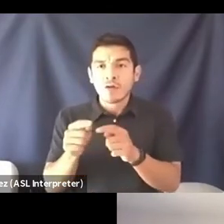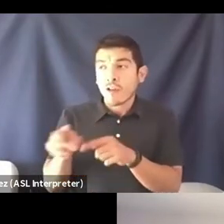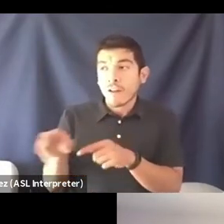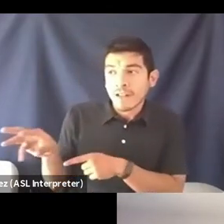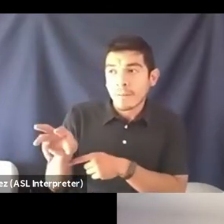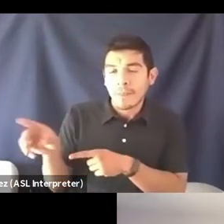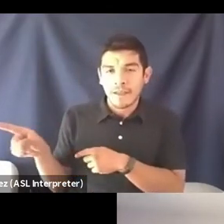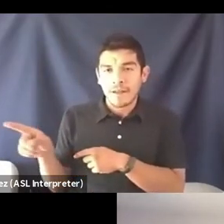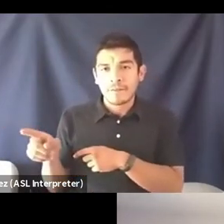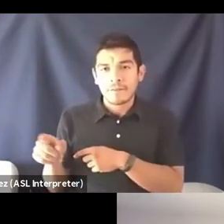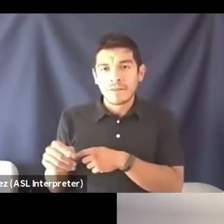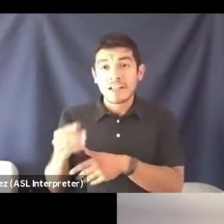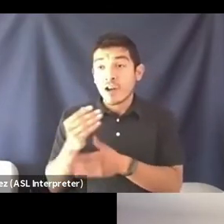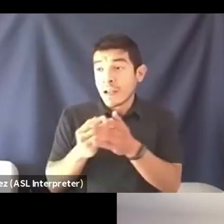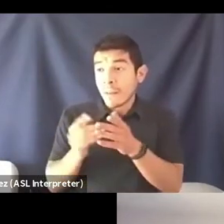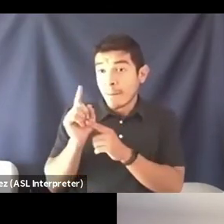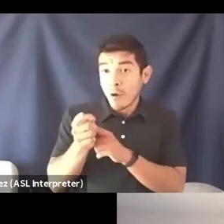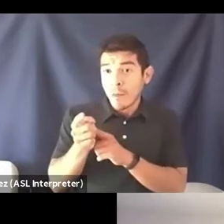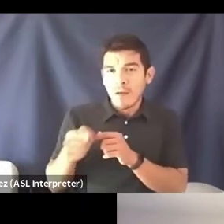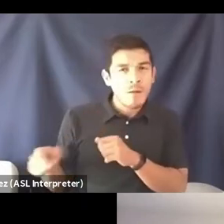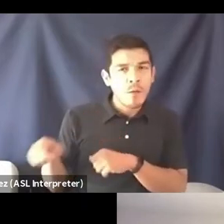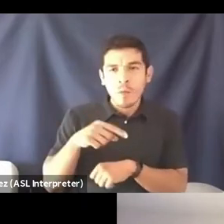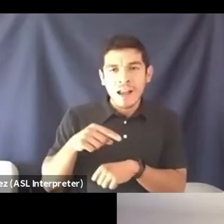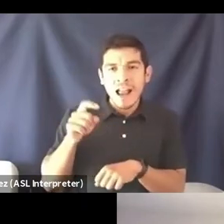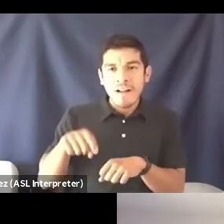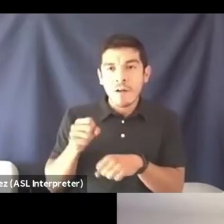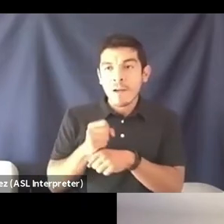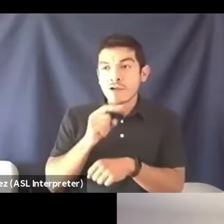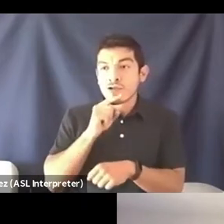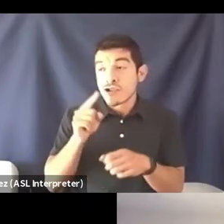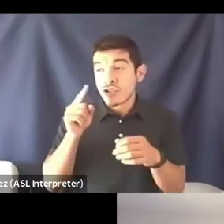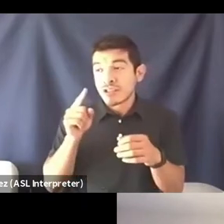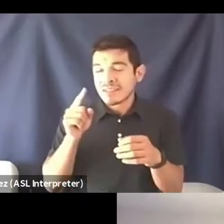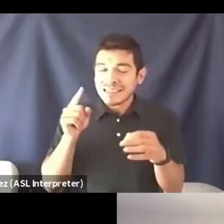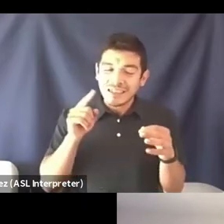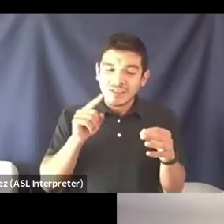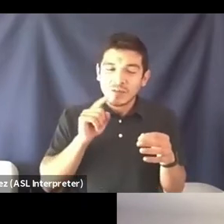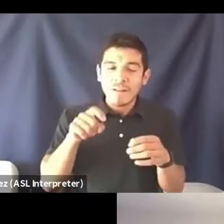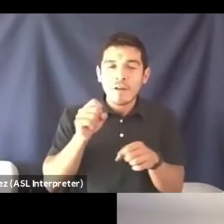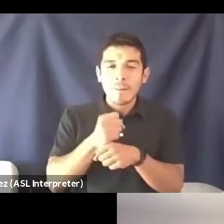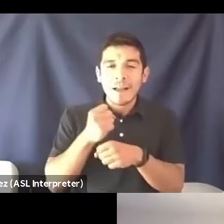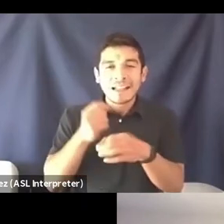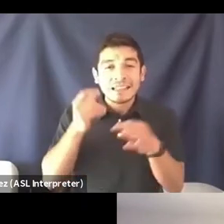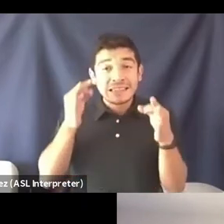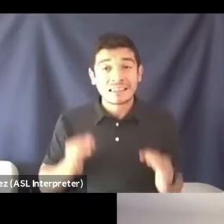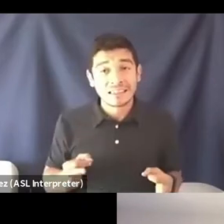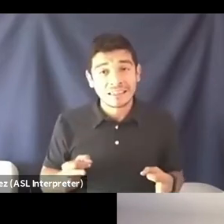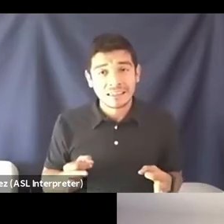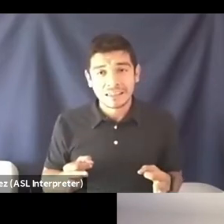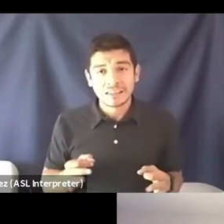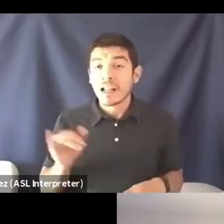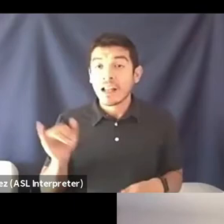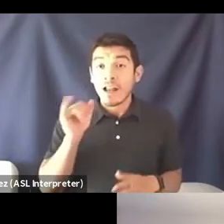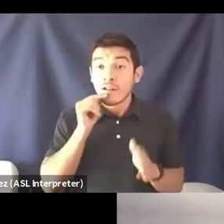So there were certain moments we need to make ethical decisions. For example like whenever mom is crying